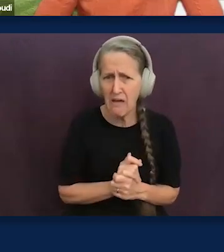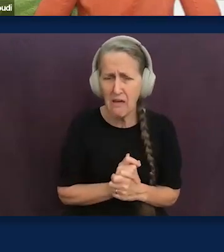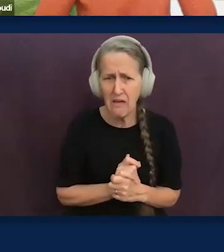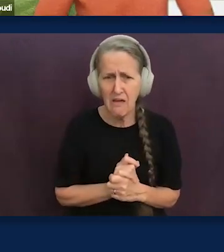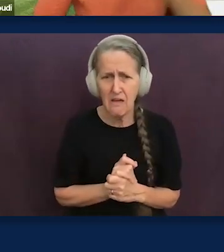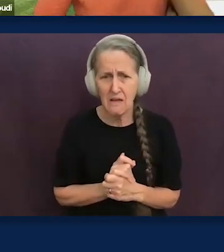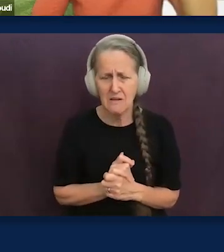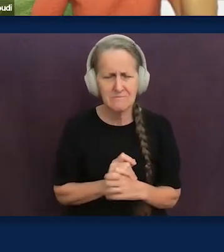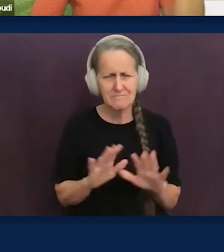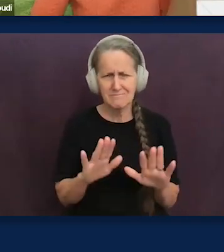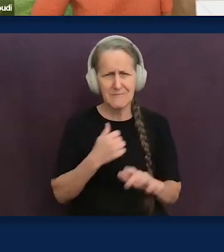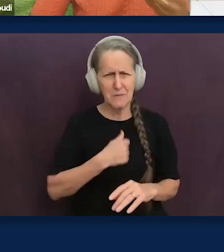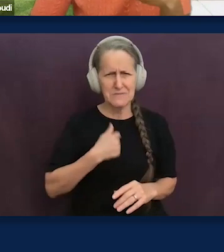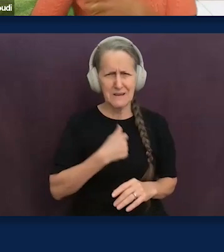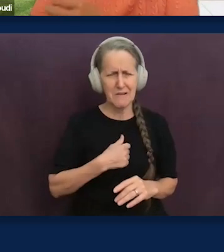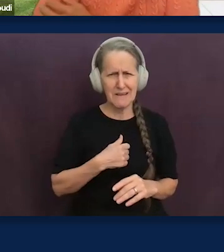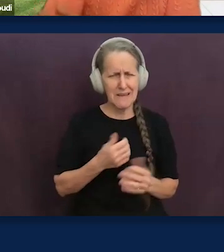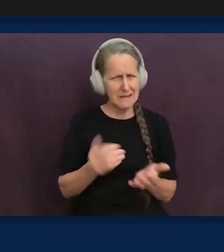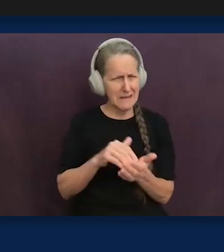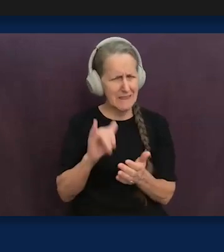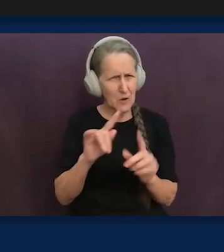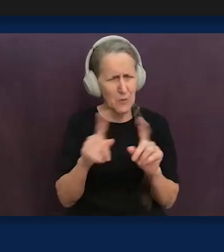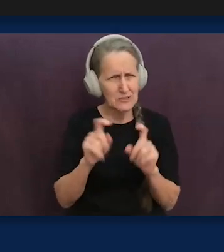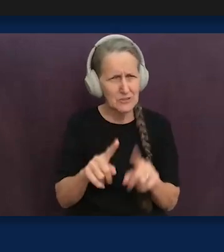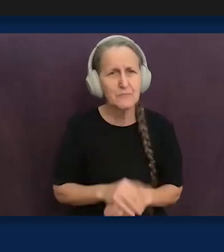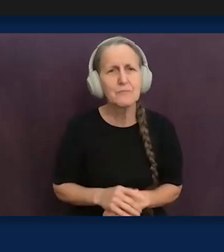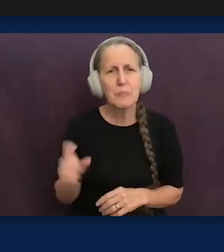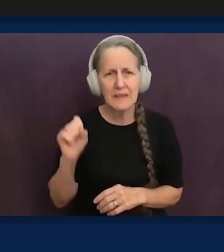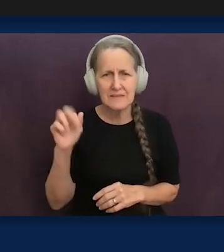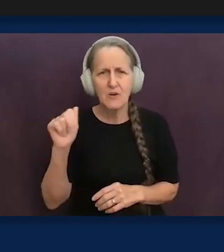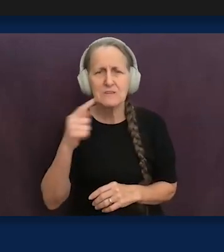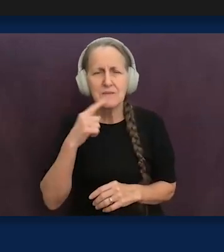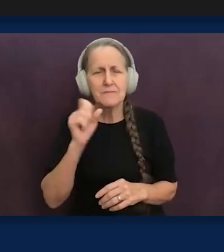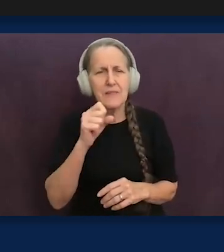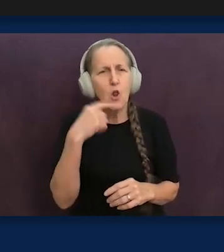I'm sorry, Sara, can you repeat the question again?